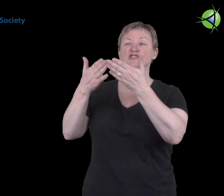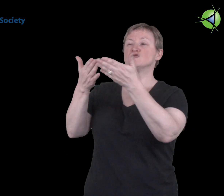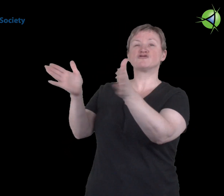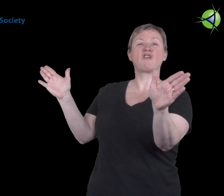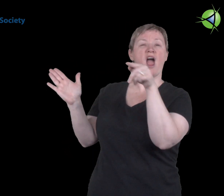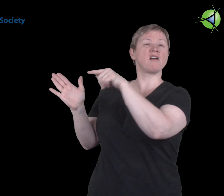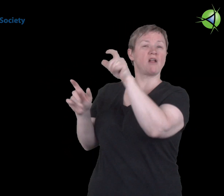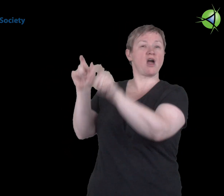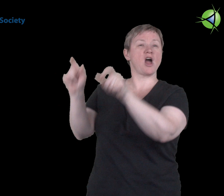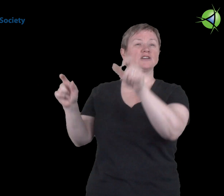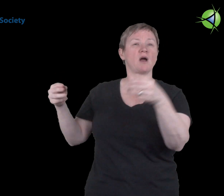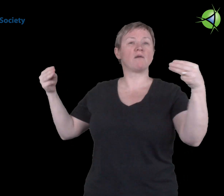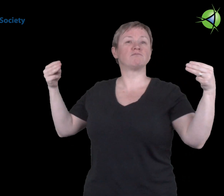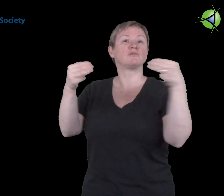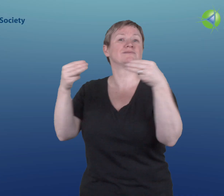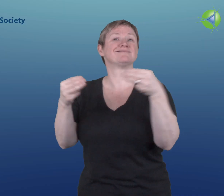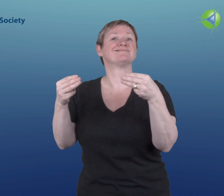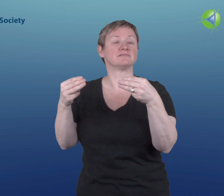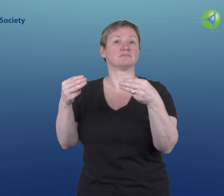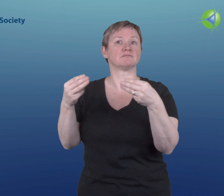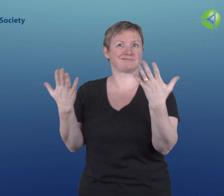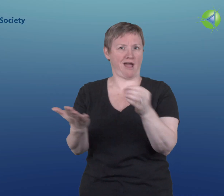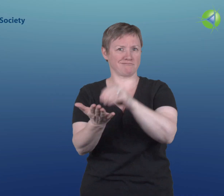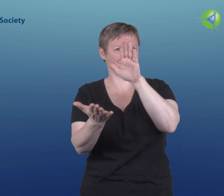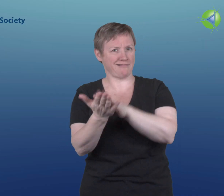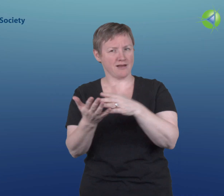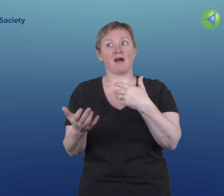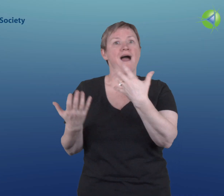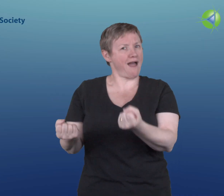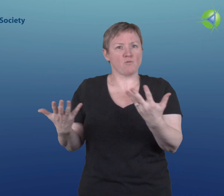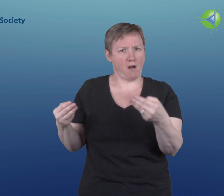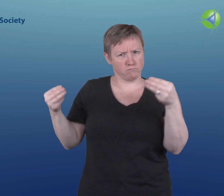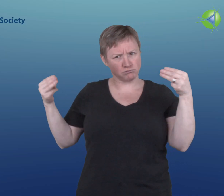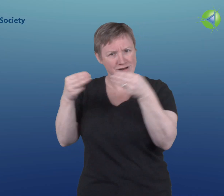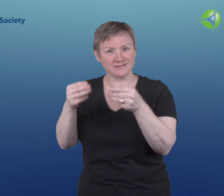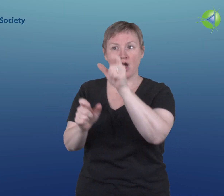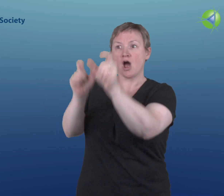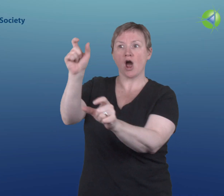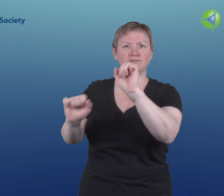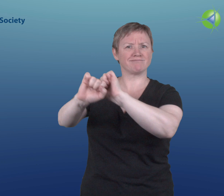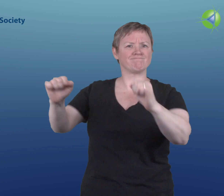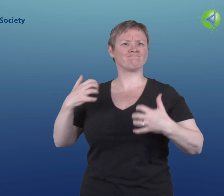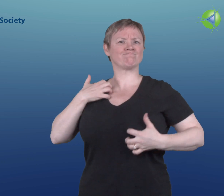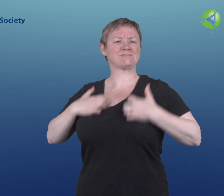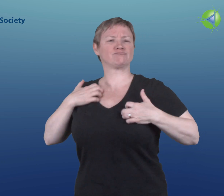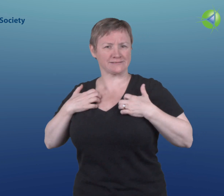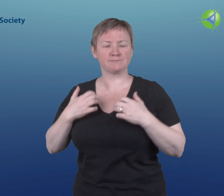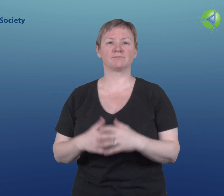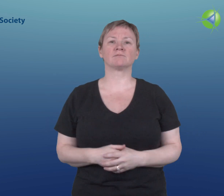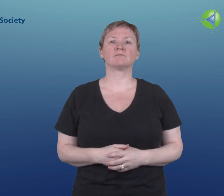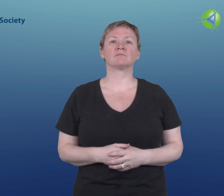The general consumer protections in place protect consumer interests.